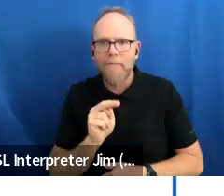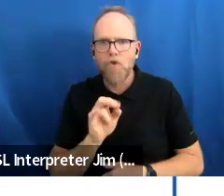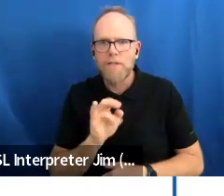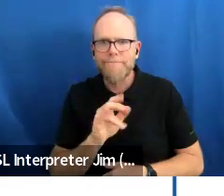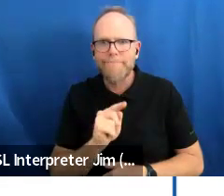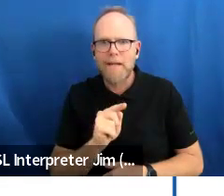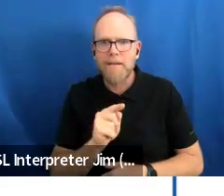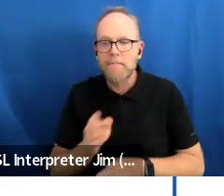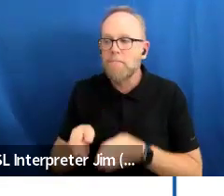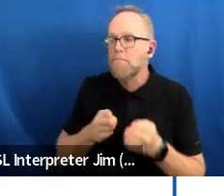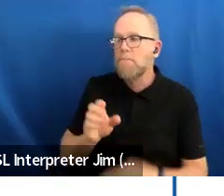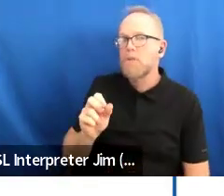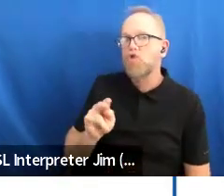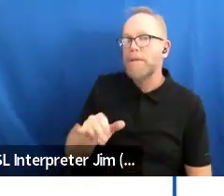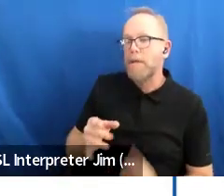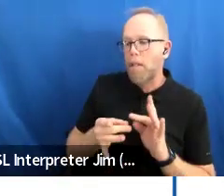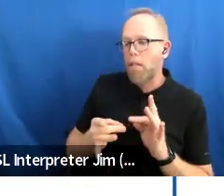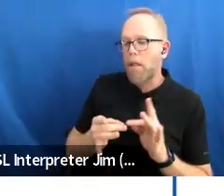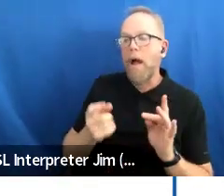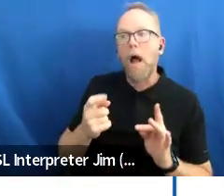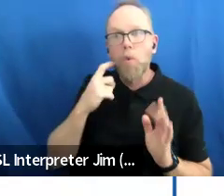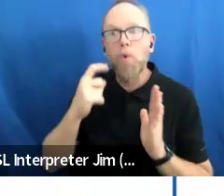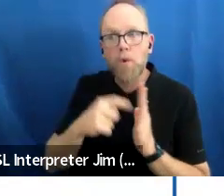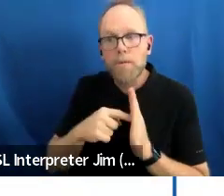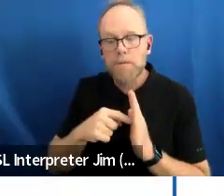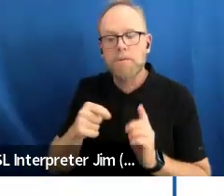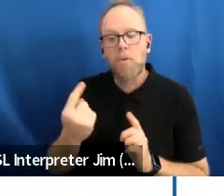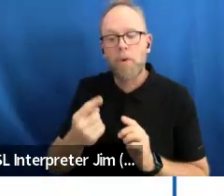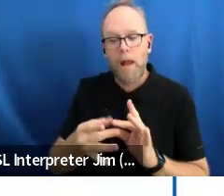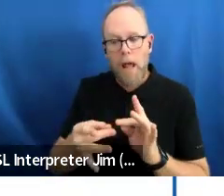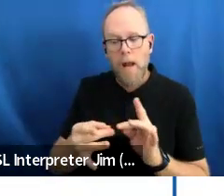mention in the chat local legislators. I think going to people in your Government